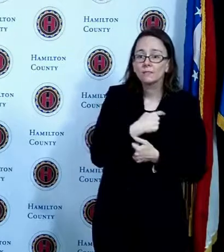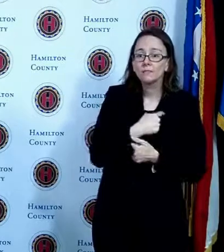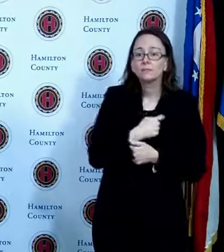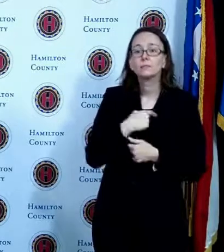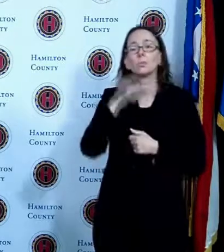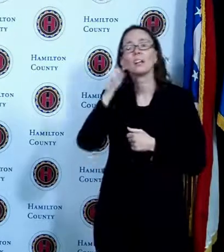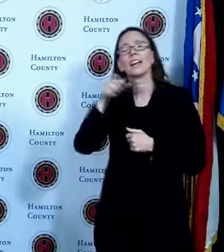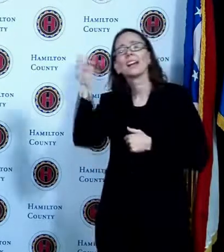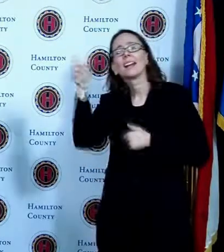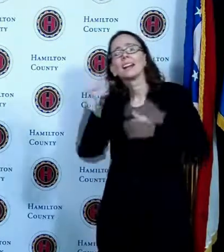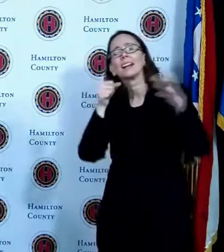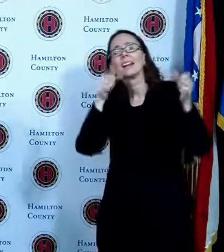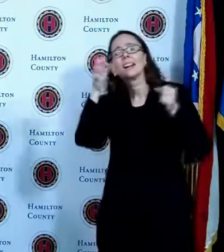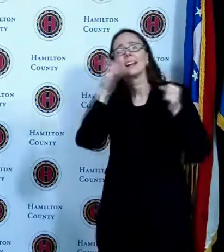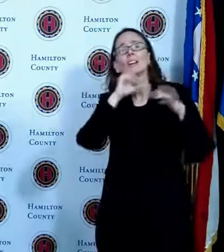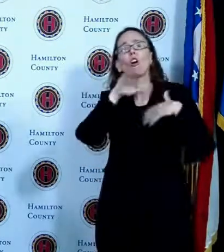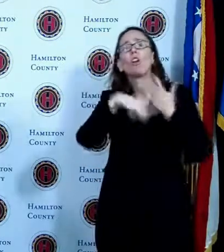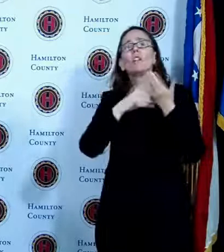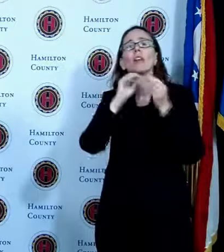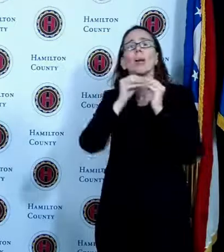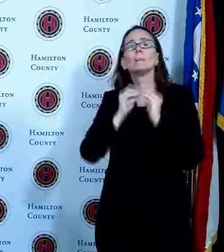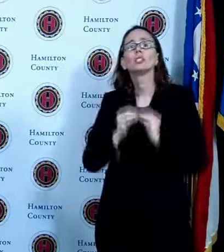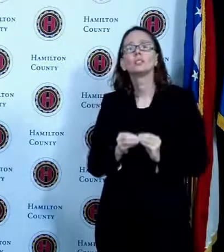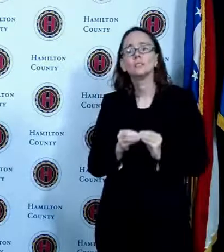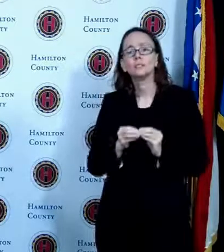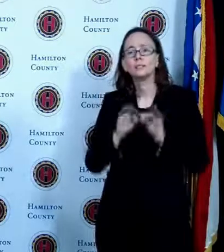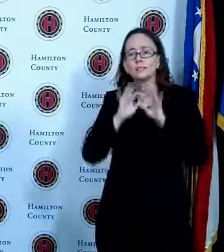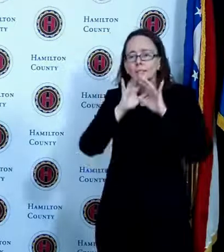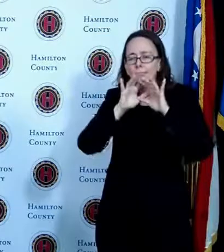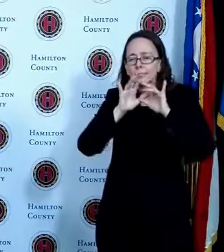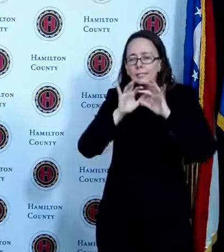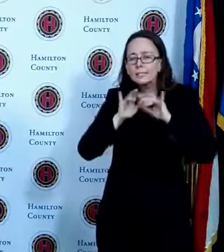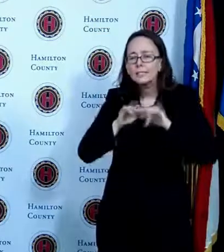and follow that what we do is when we see something abnormal we talk about it